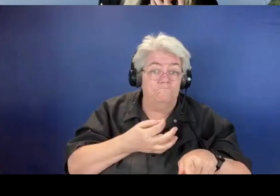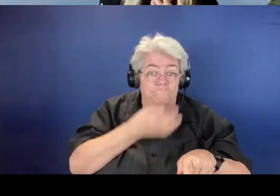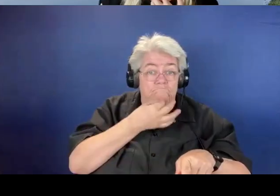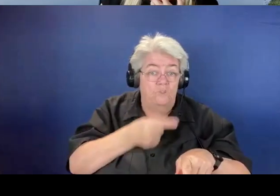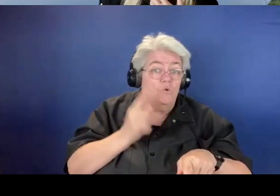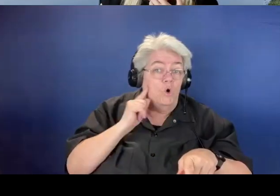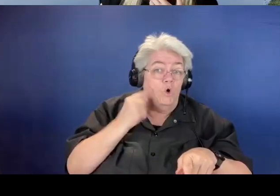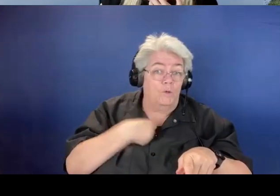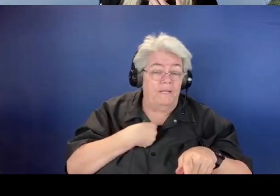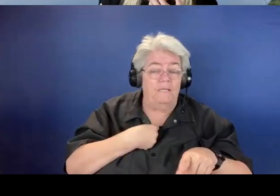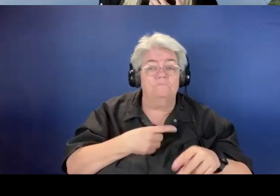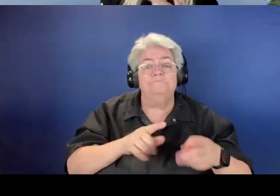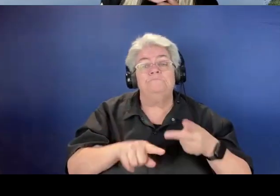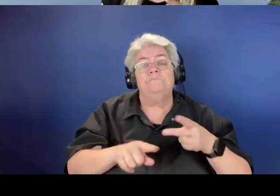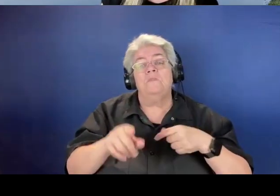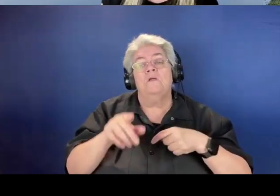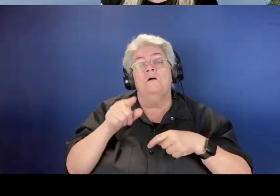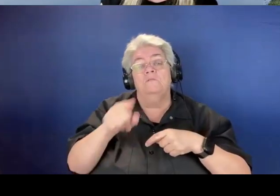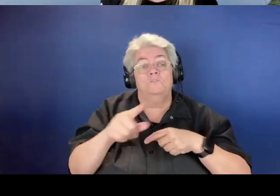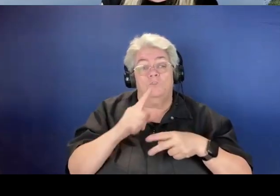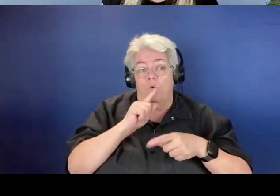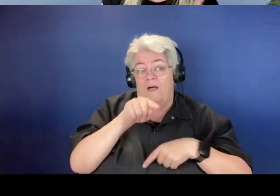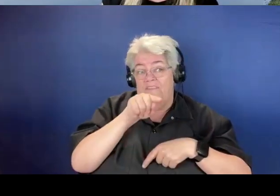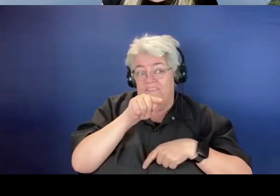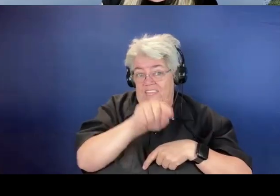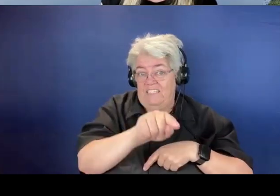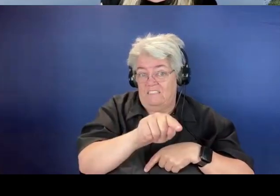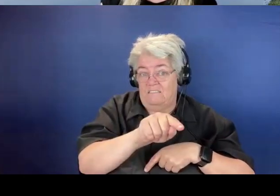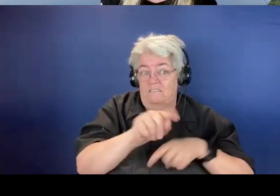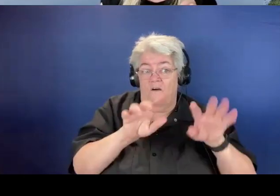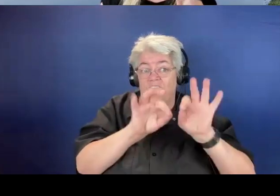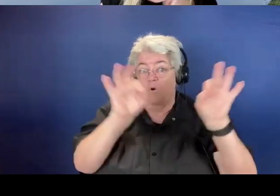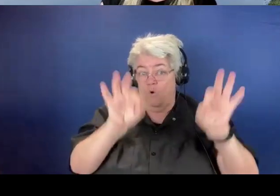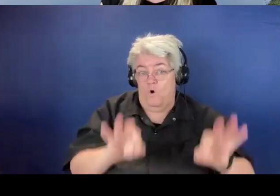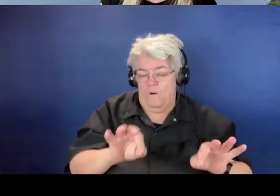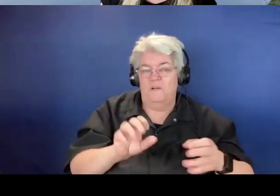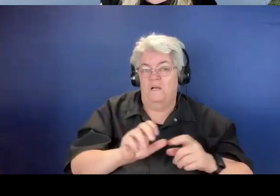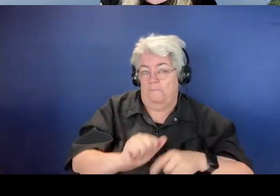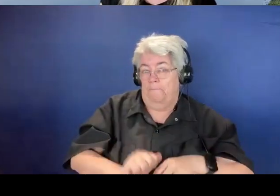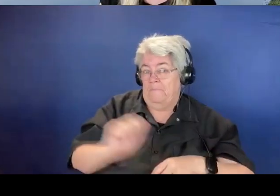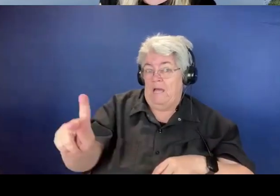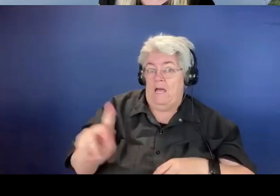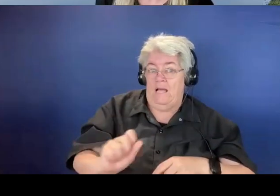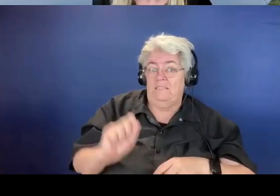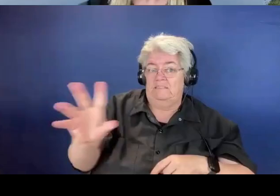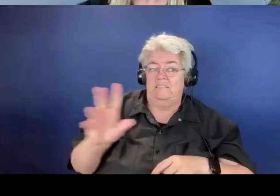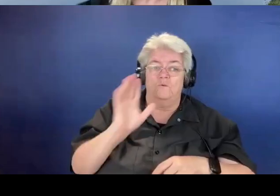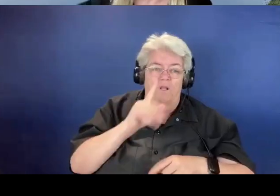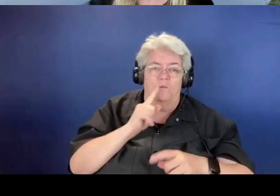I will send you a link to how this form and it will really explain better how to do it step by step so that you know.